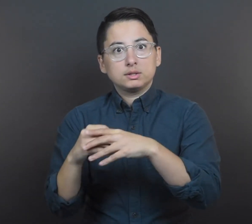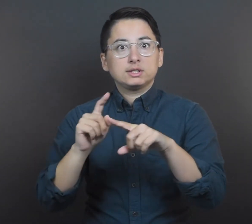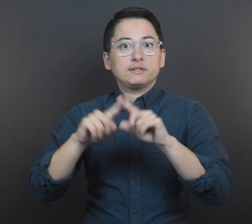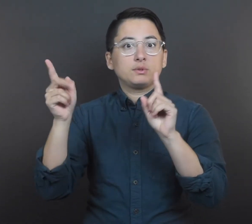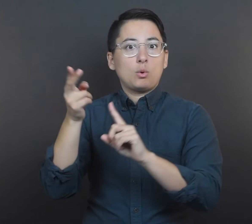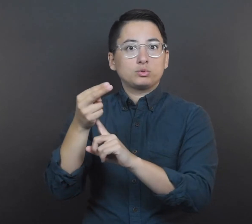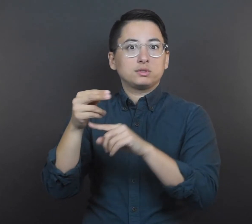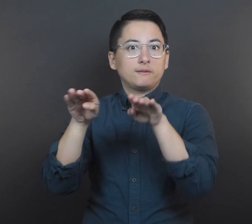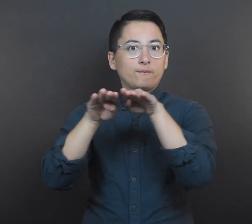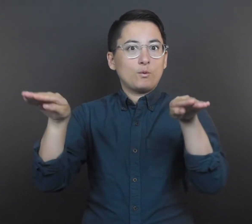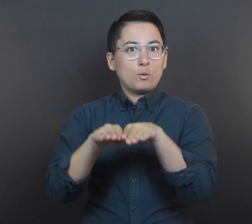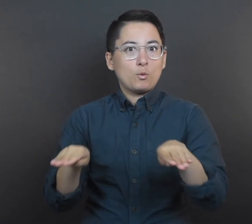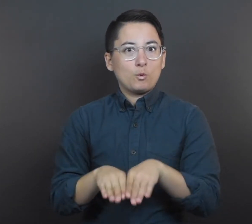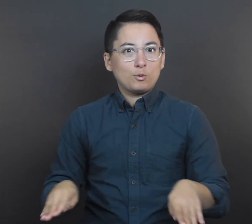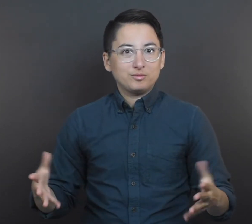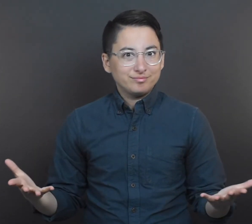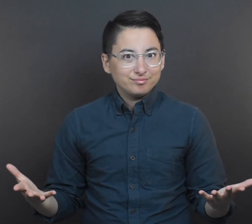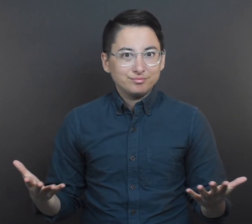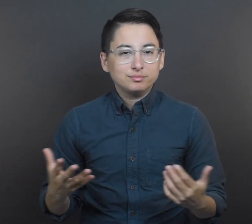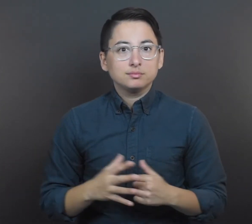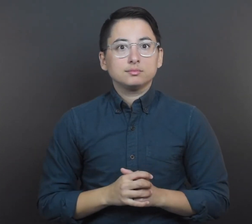with a designated floor.